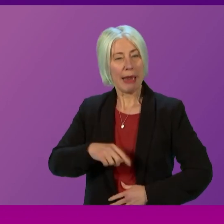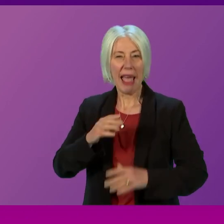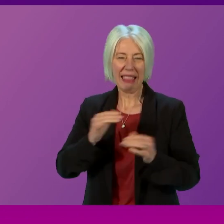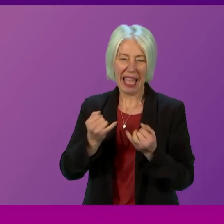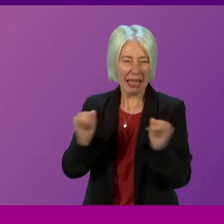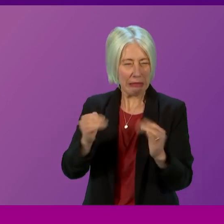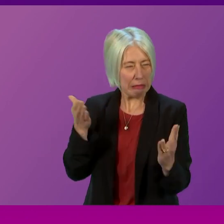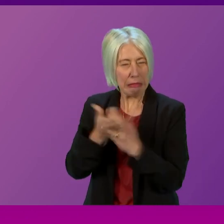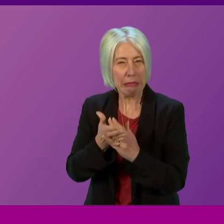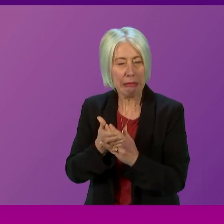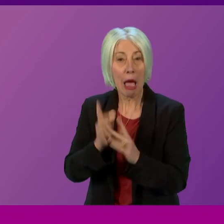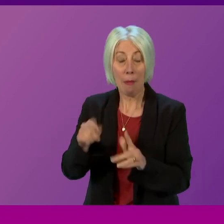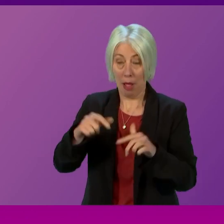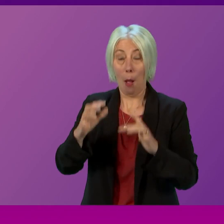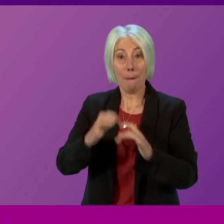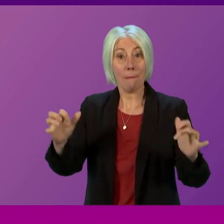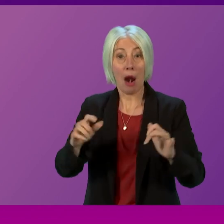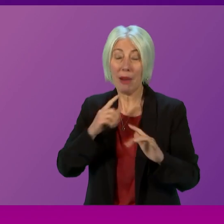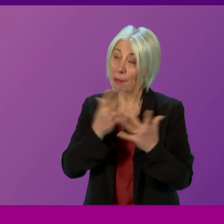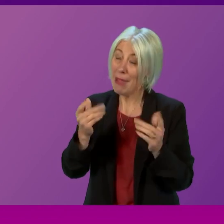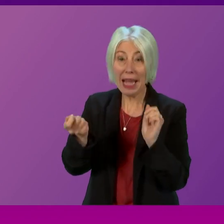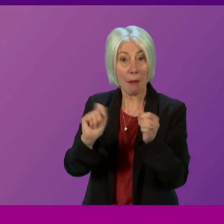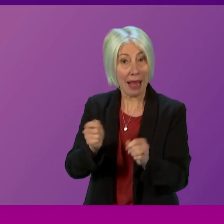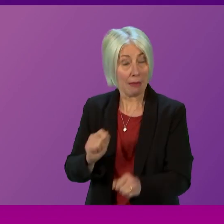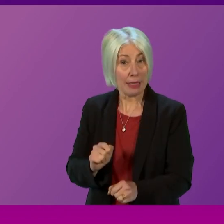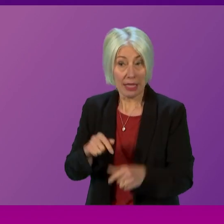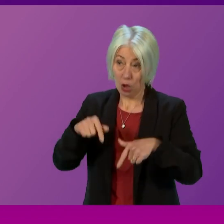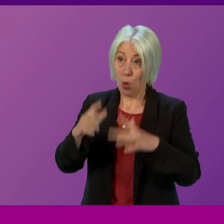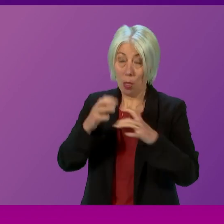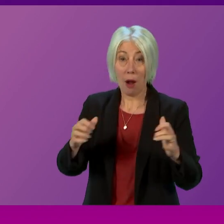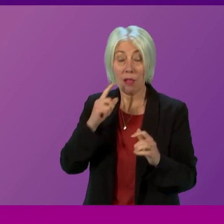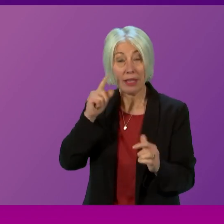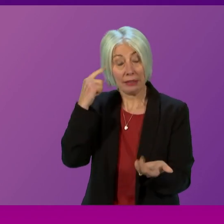consider the many amendments that have been lodged and to reach a final view on the bill next week.